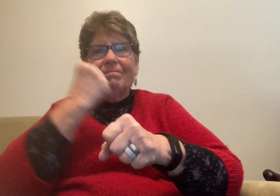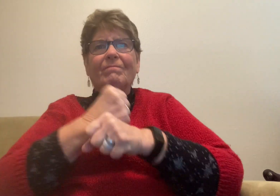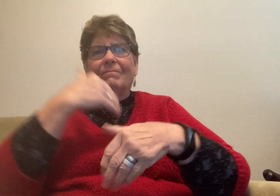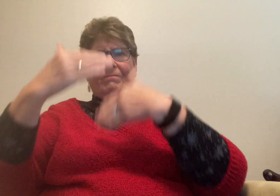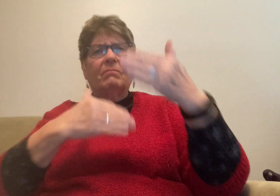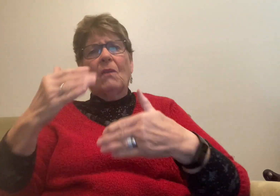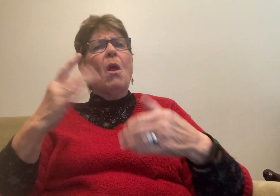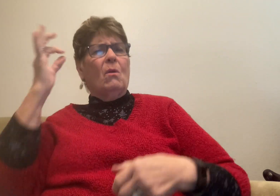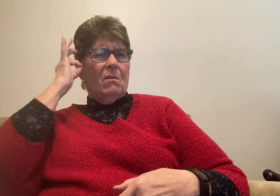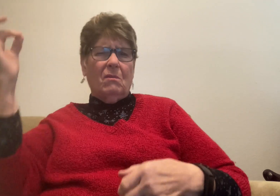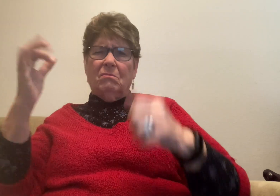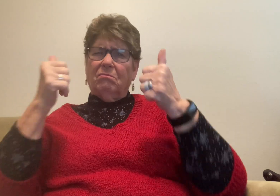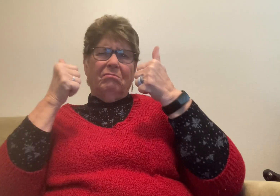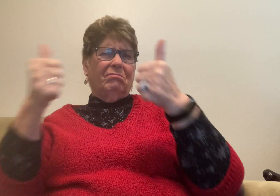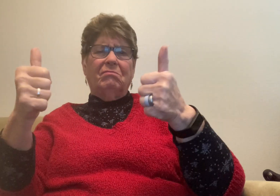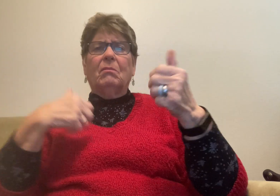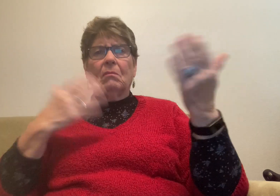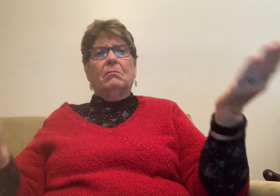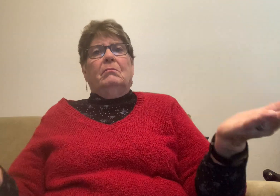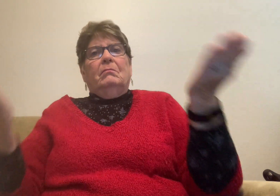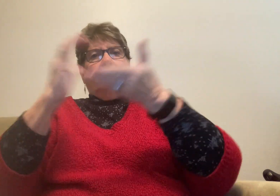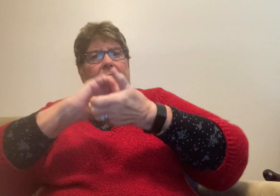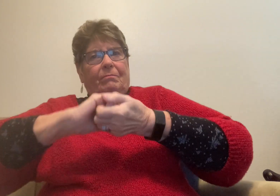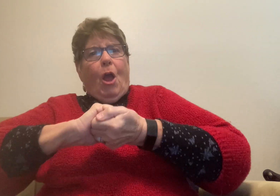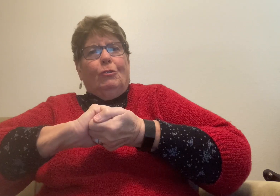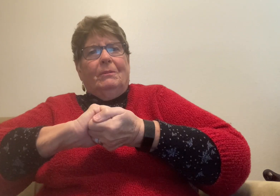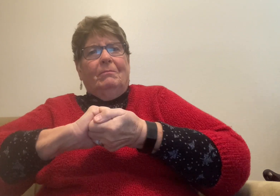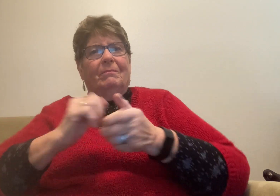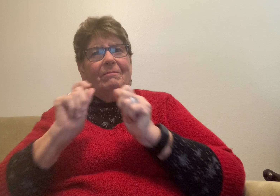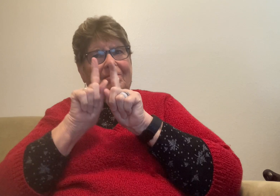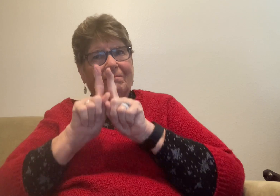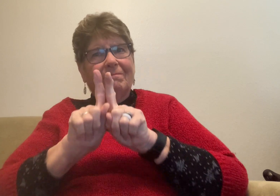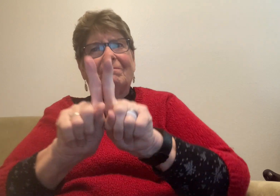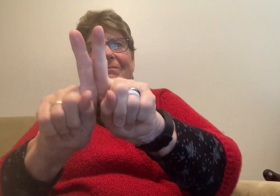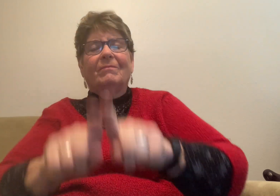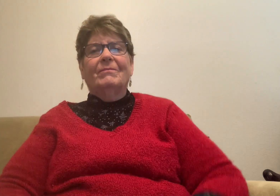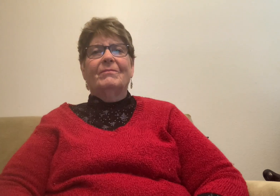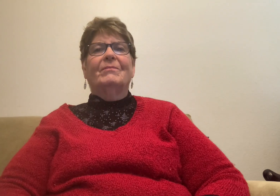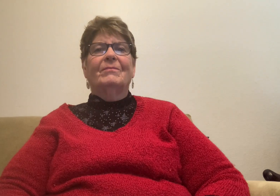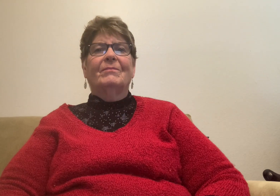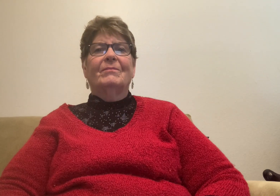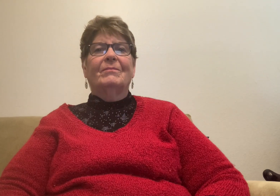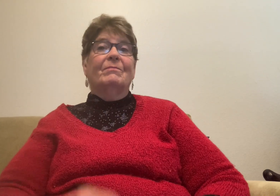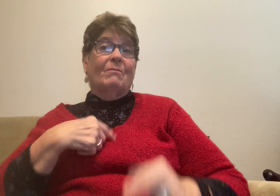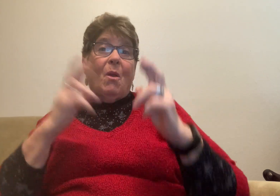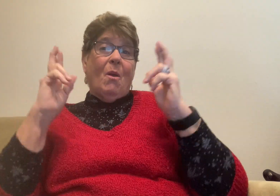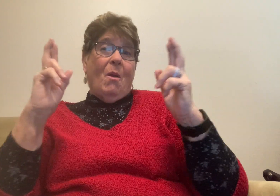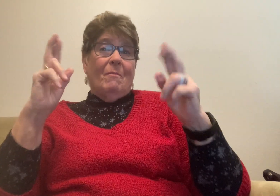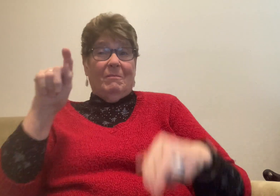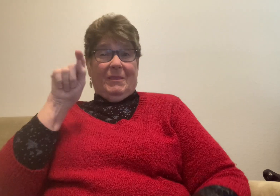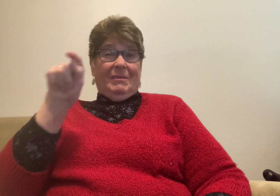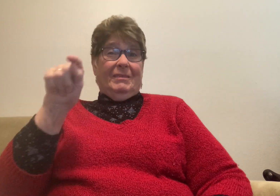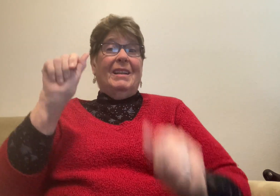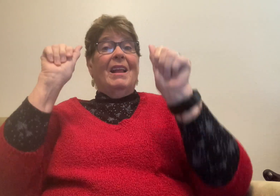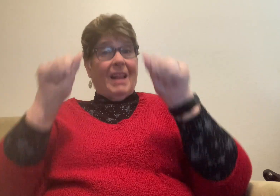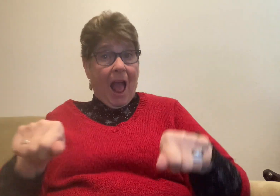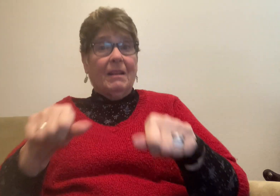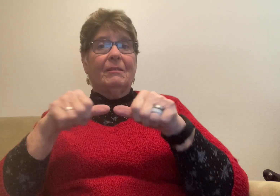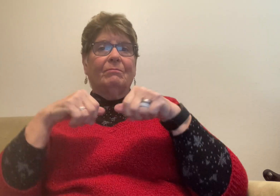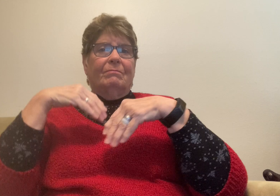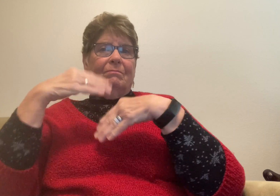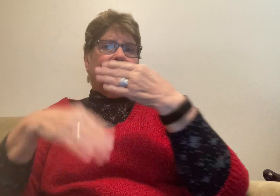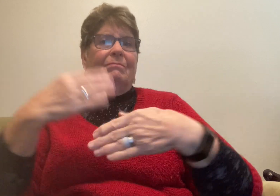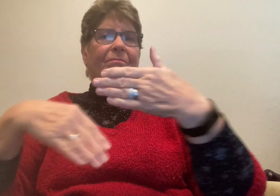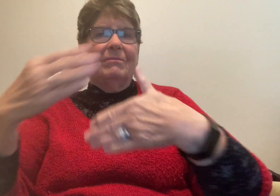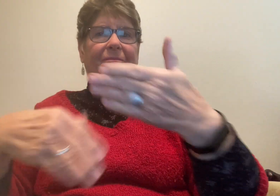with hearing people to partner together... I hope this can happen.